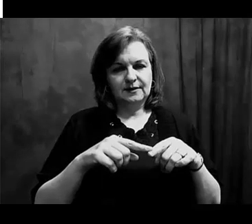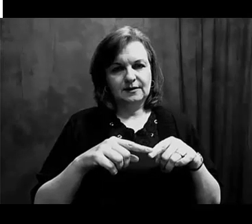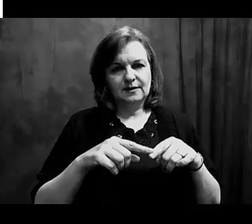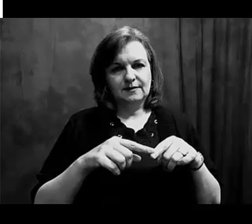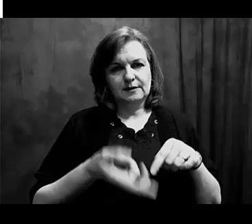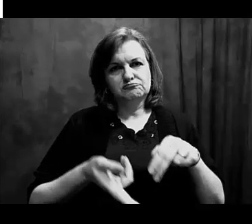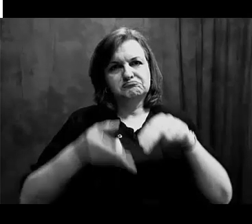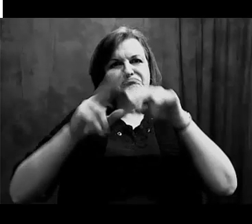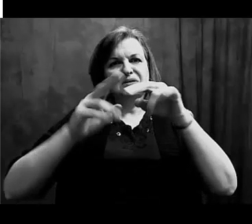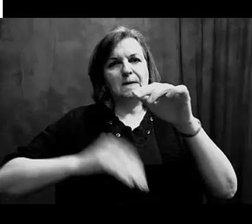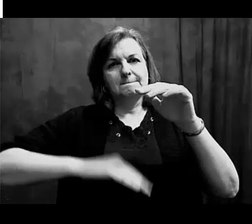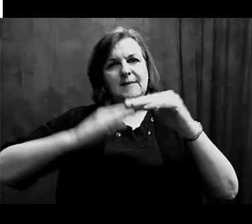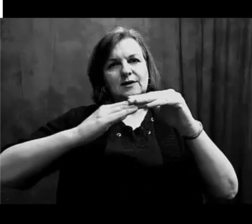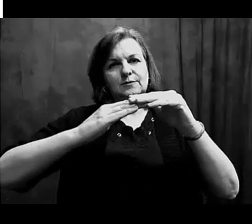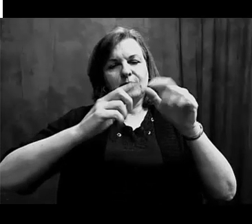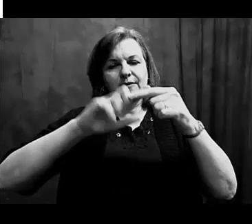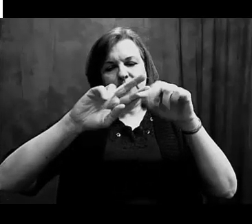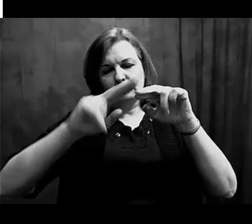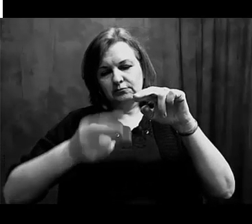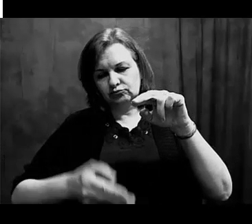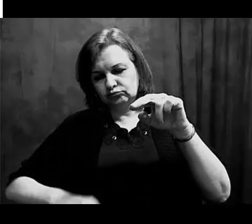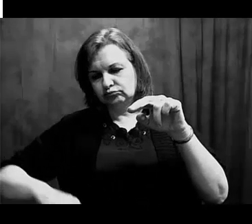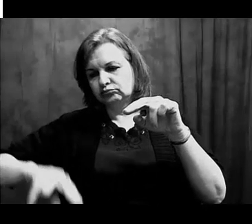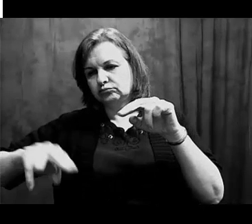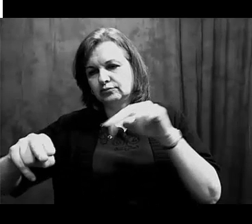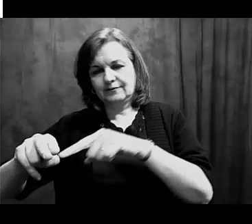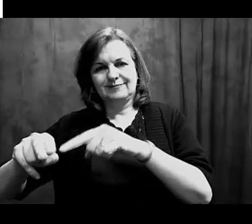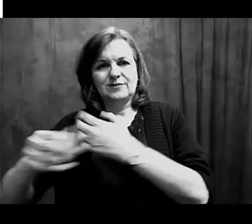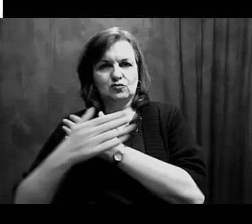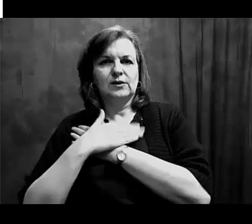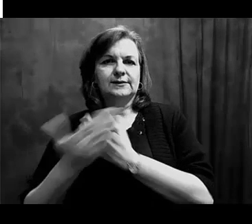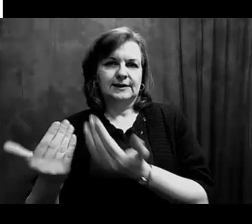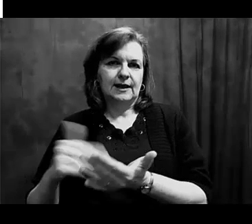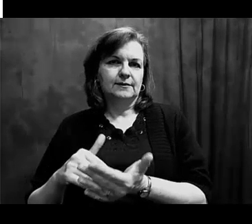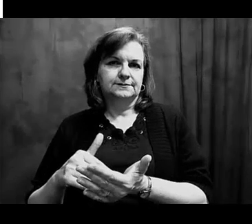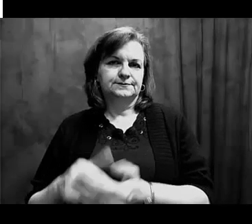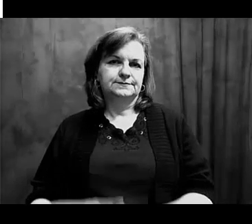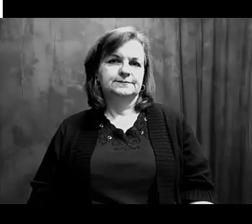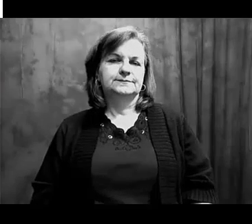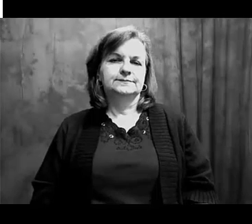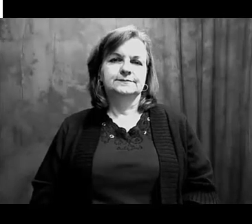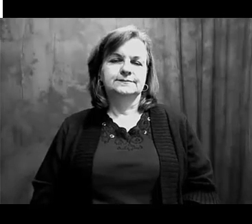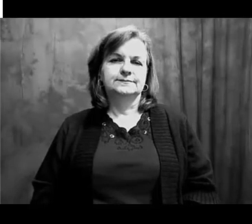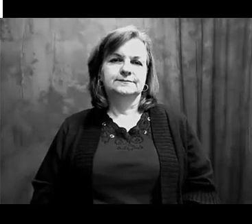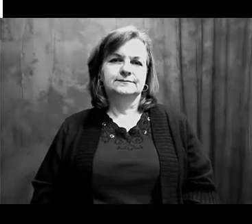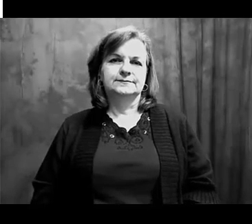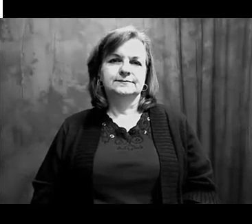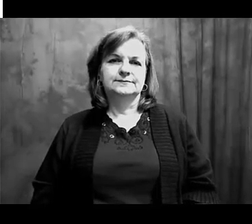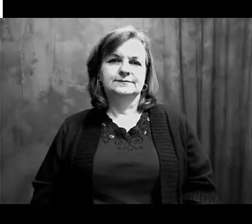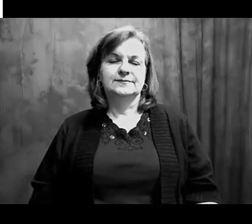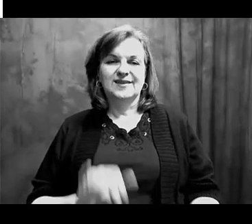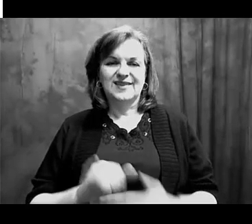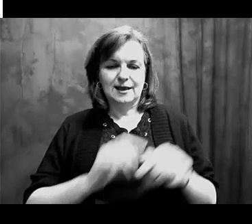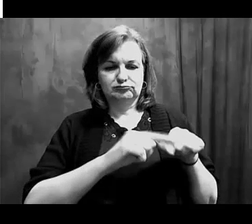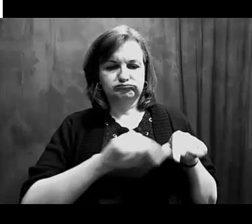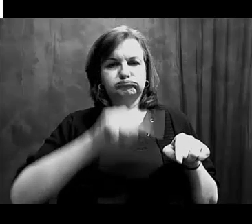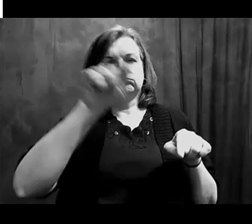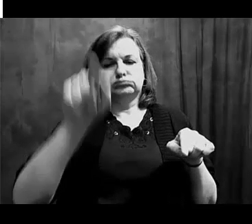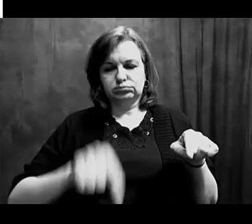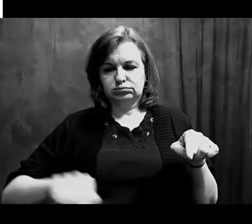you have some maximum level and you have a return to rest this is an action potential